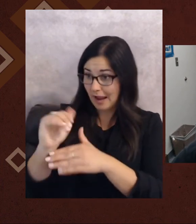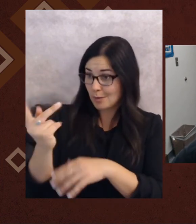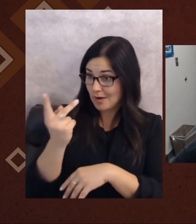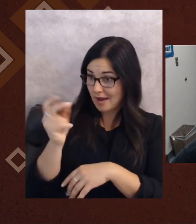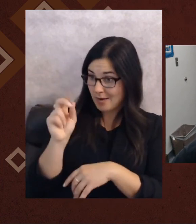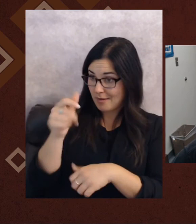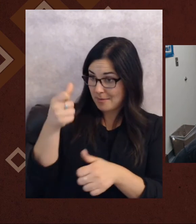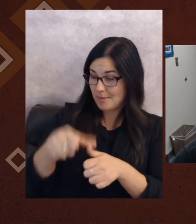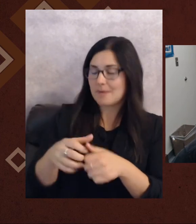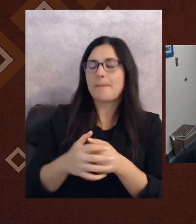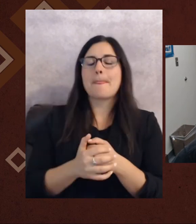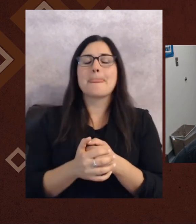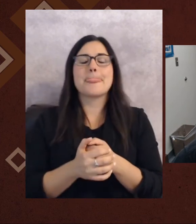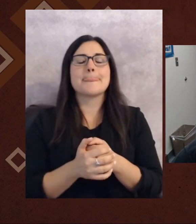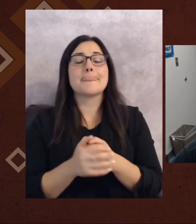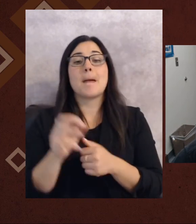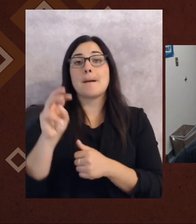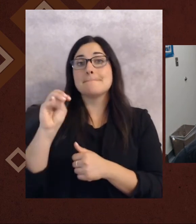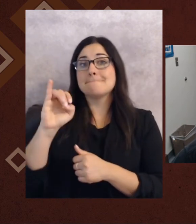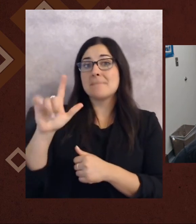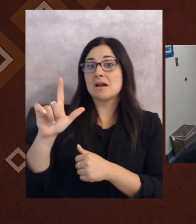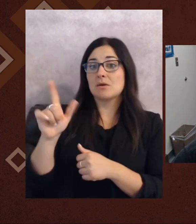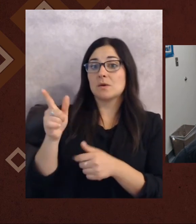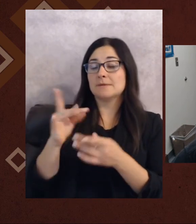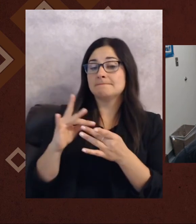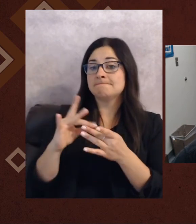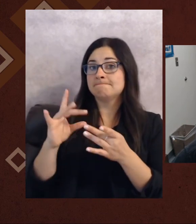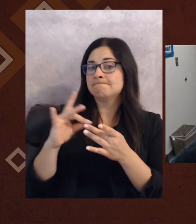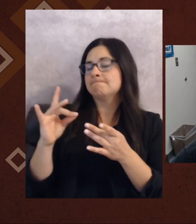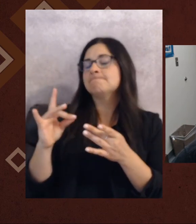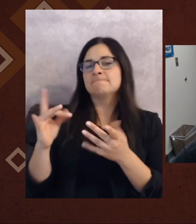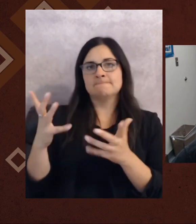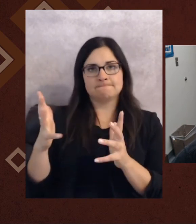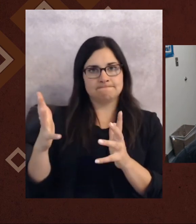I, I think Michael said pretty much what my thoughts were.